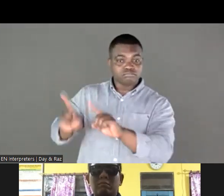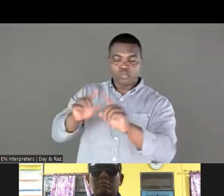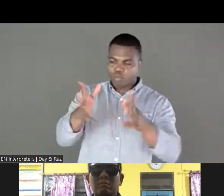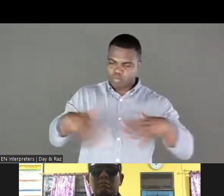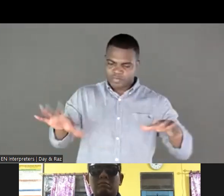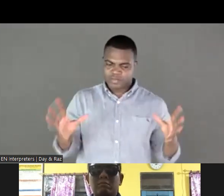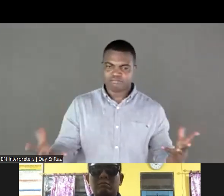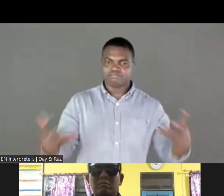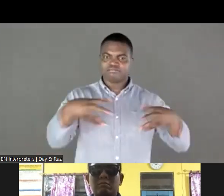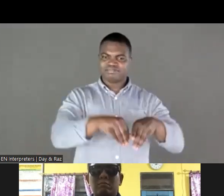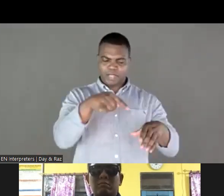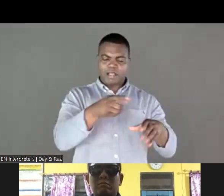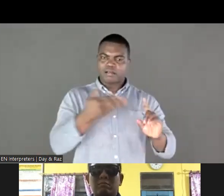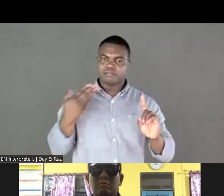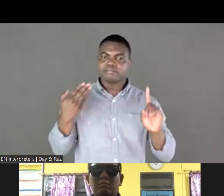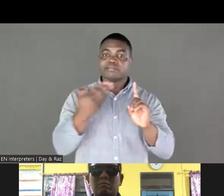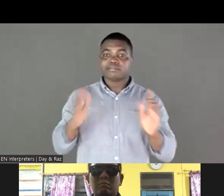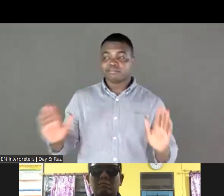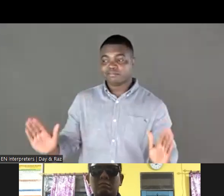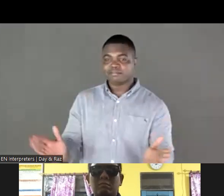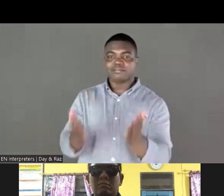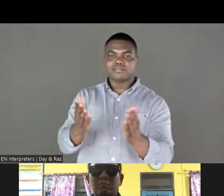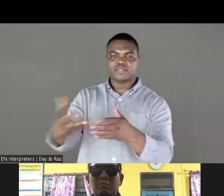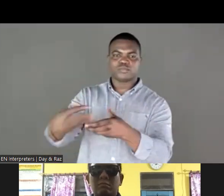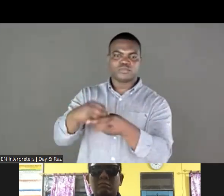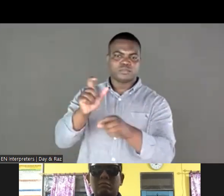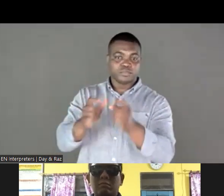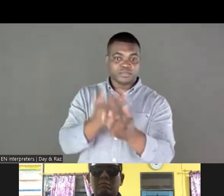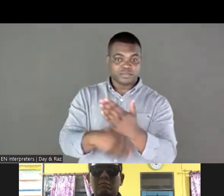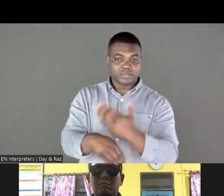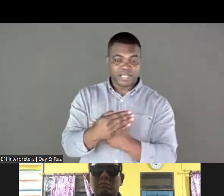good partners who recognize that the international community really needs to come together,